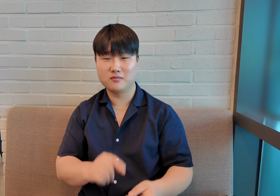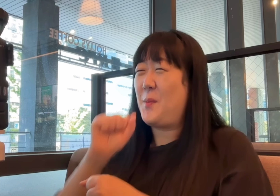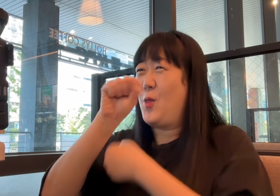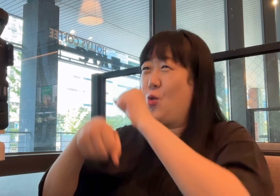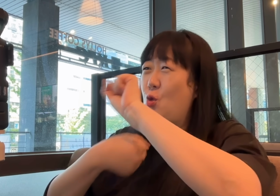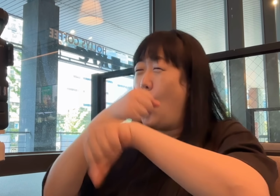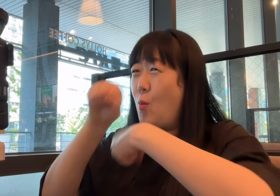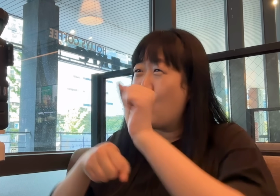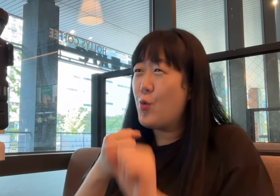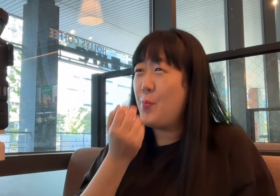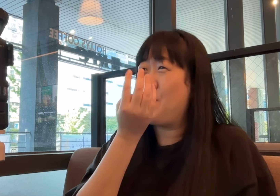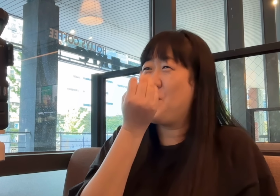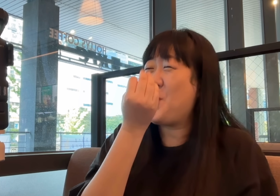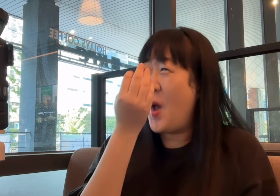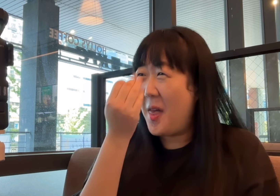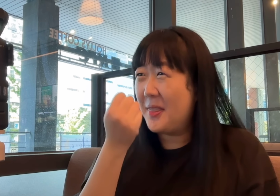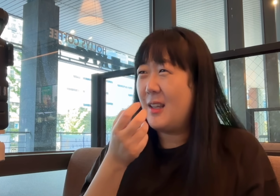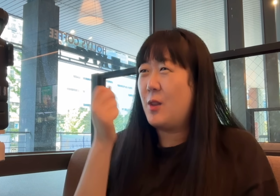How many animals,